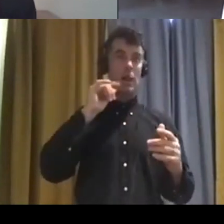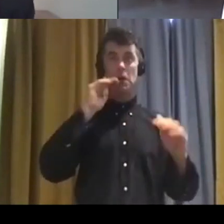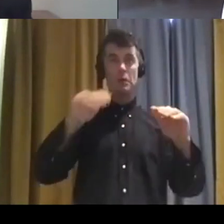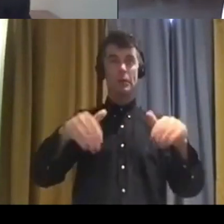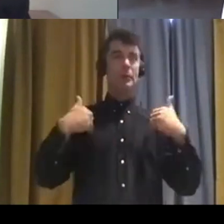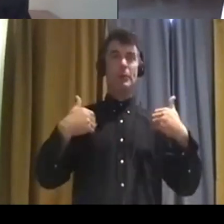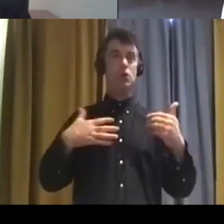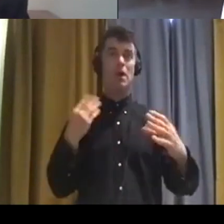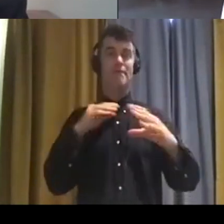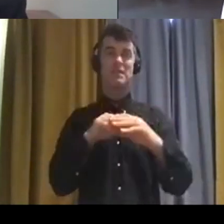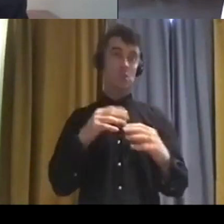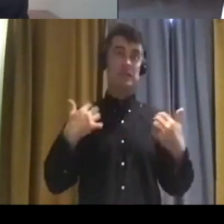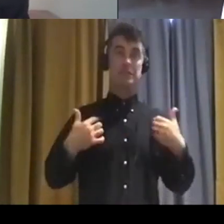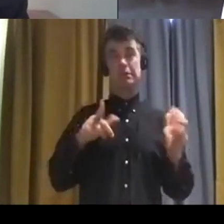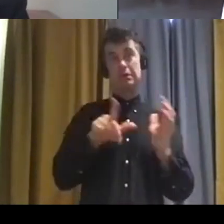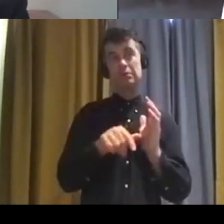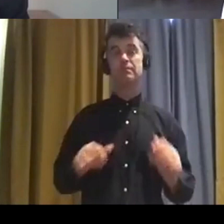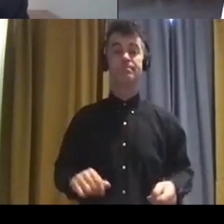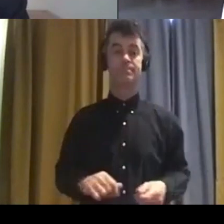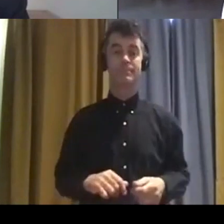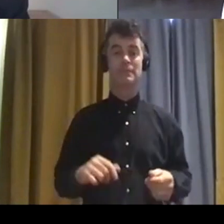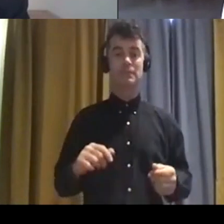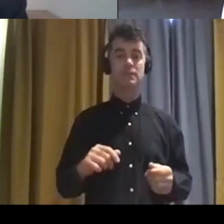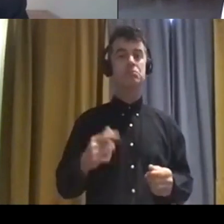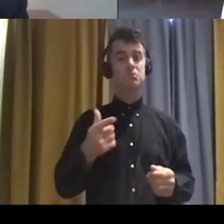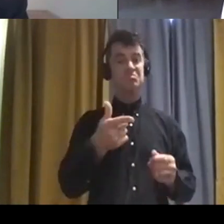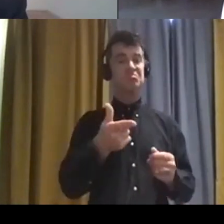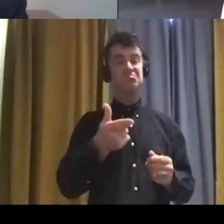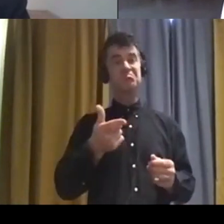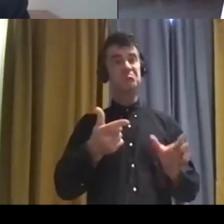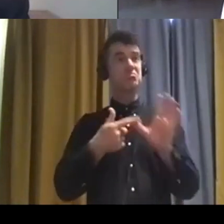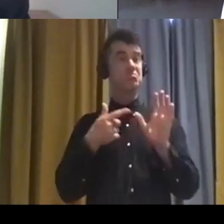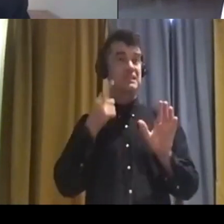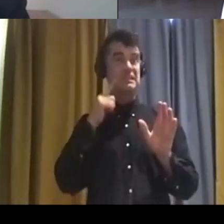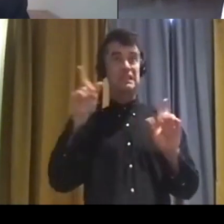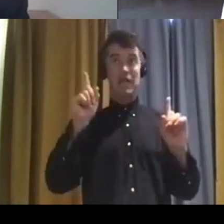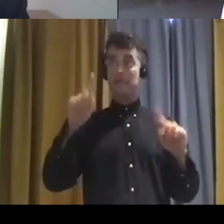impact investment world. So we are seeing this this momentum I guess is is definitely